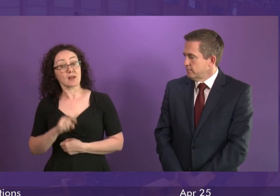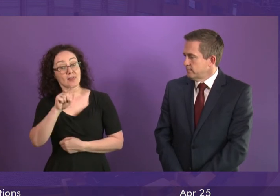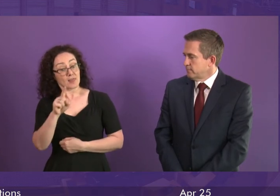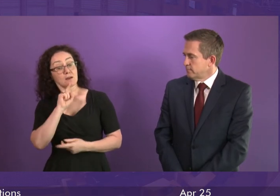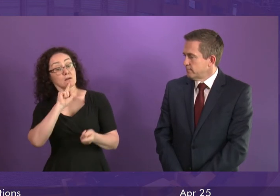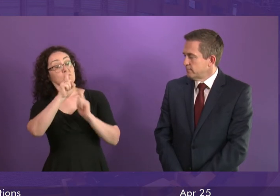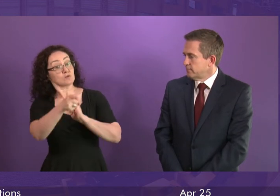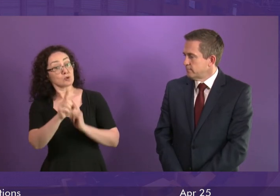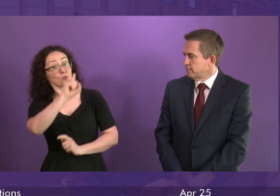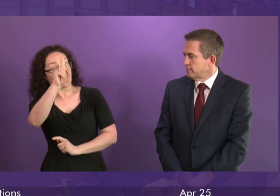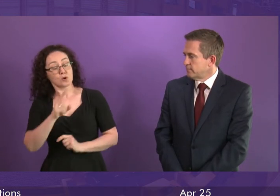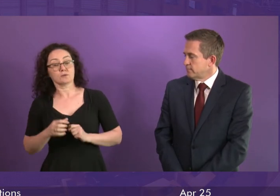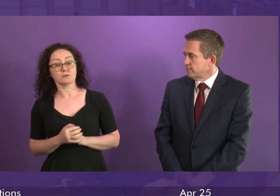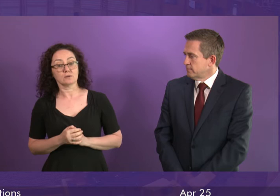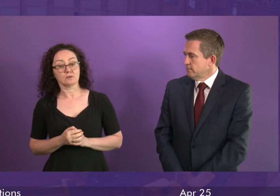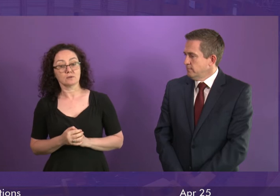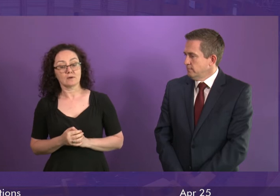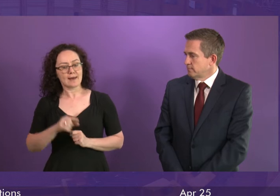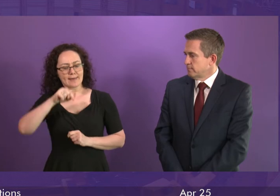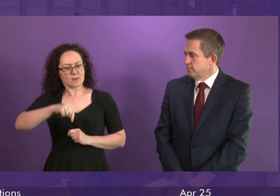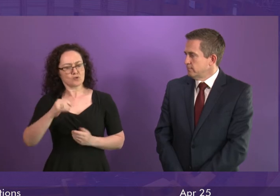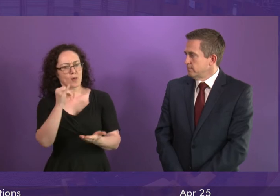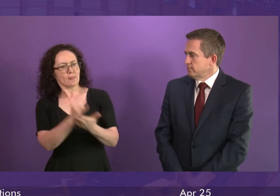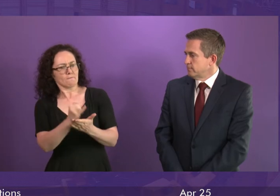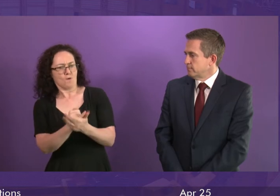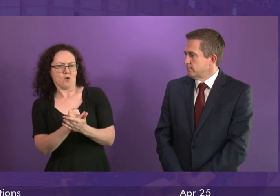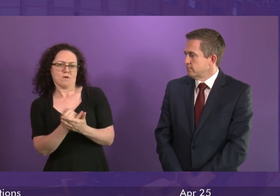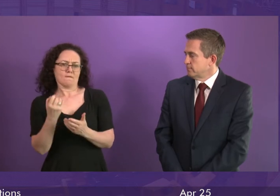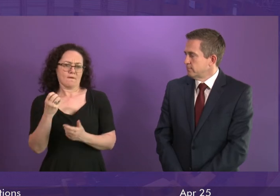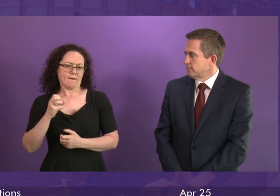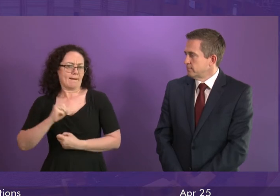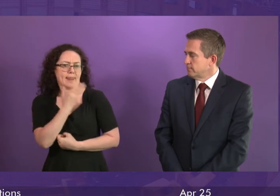in food bank use is not the fault of the Labour Government in Wales, but that the problem